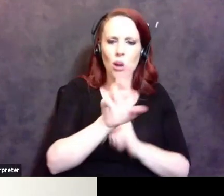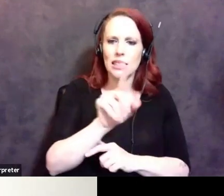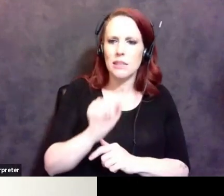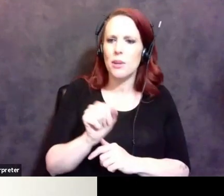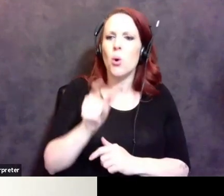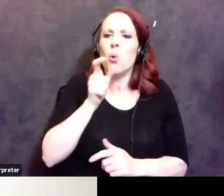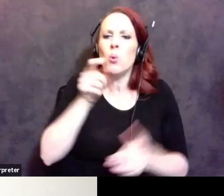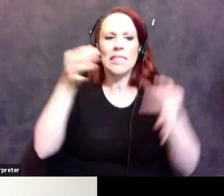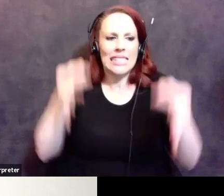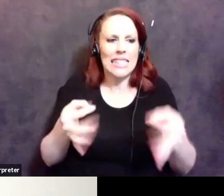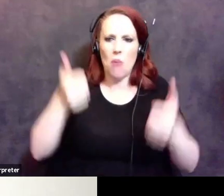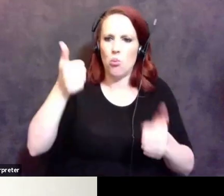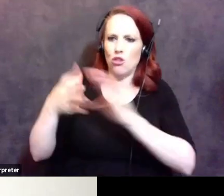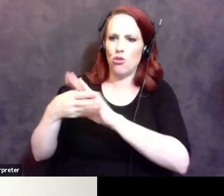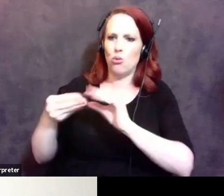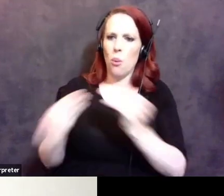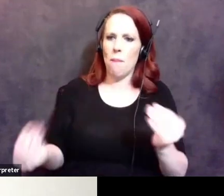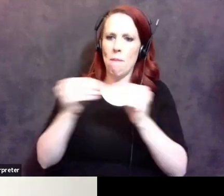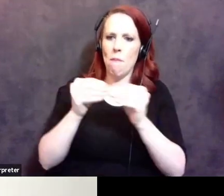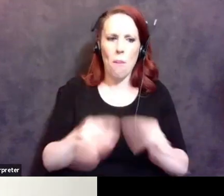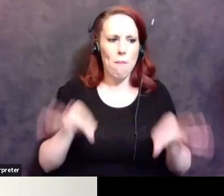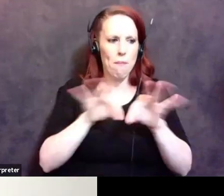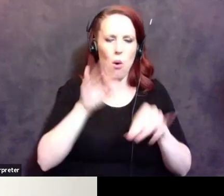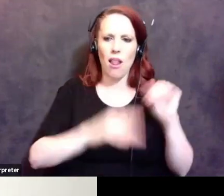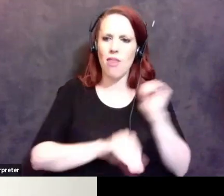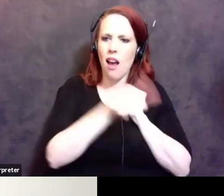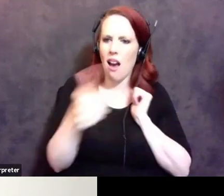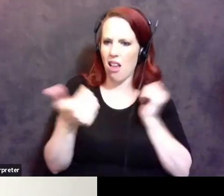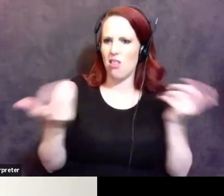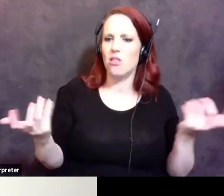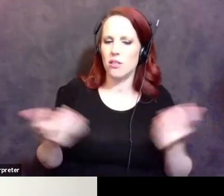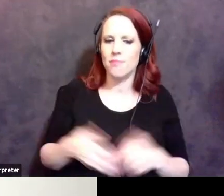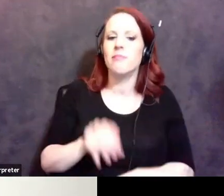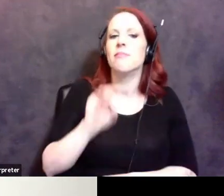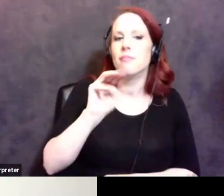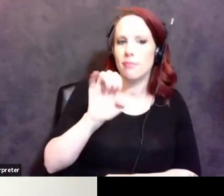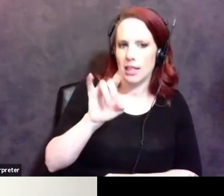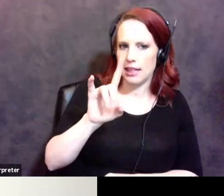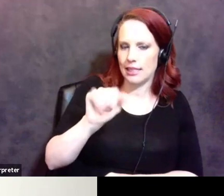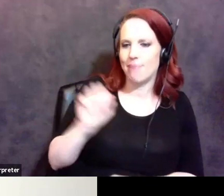than someone else's? Yeah, absolutely. Thank you.